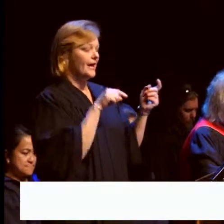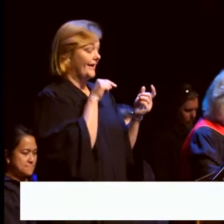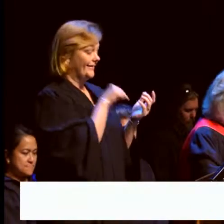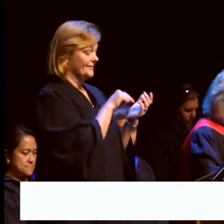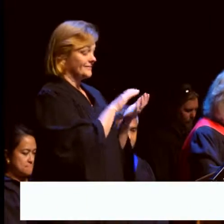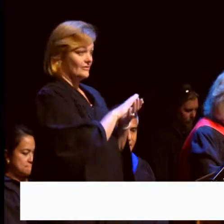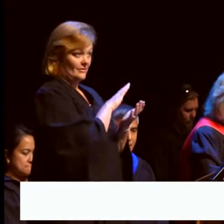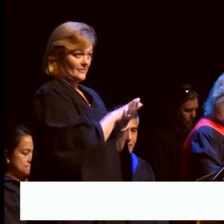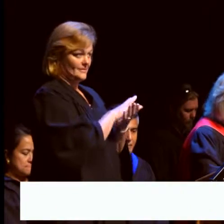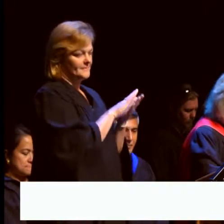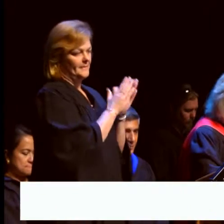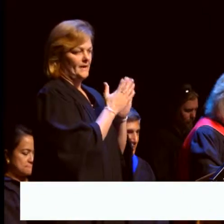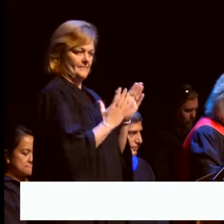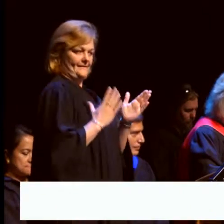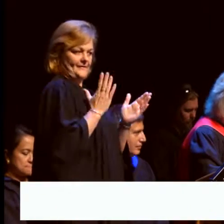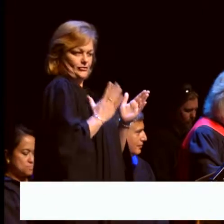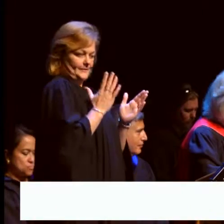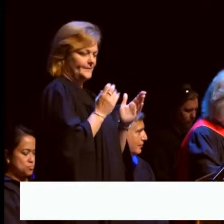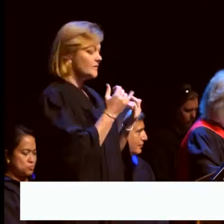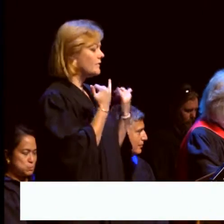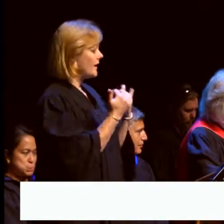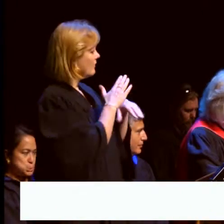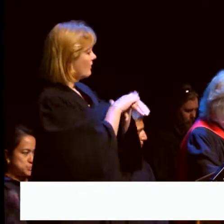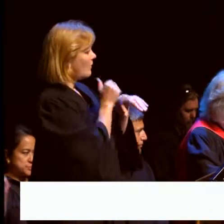I INVITE CHANCELLOR SALLY HORSFALL EATON TO COME FORWARD